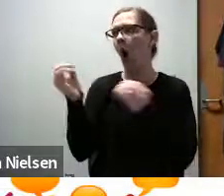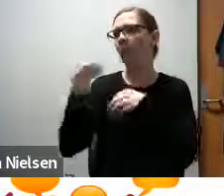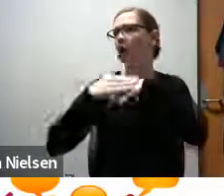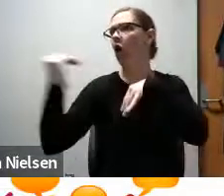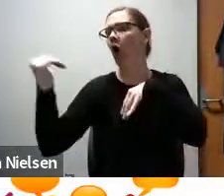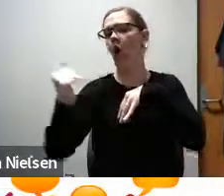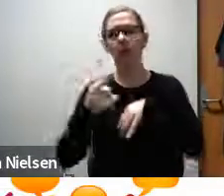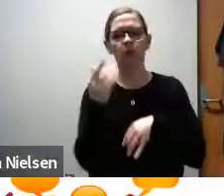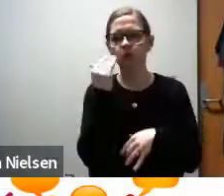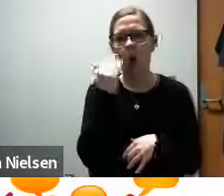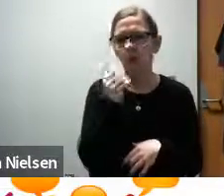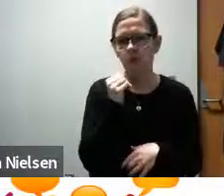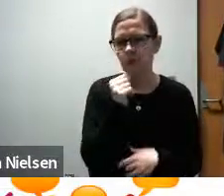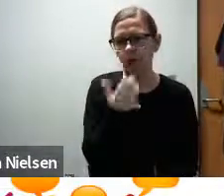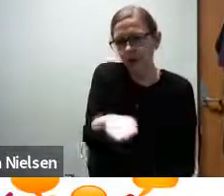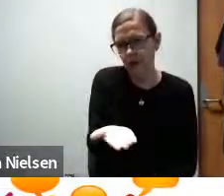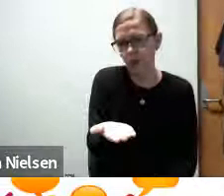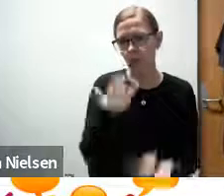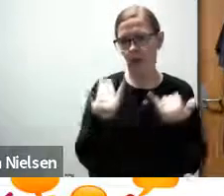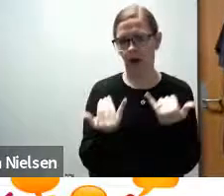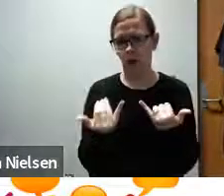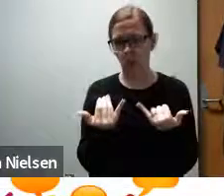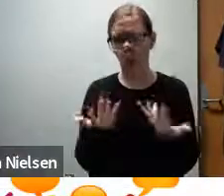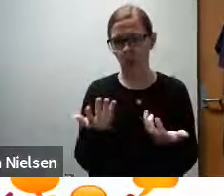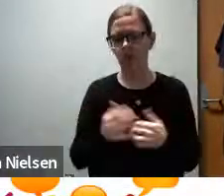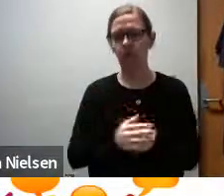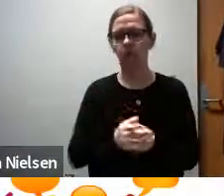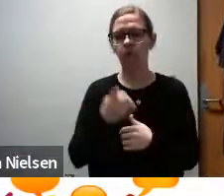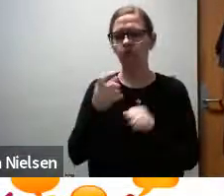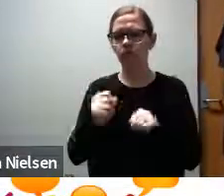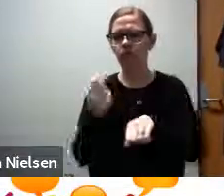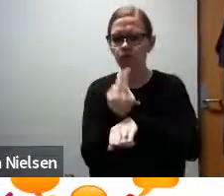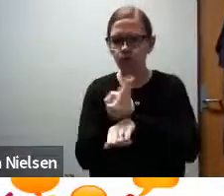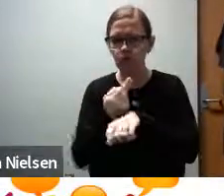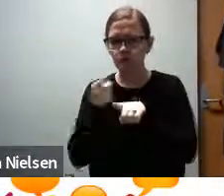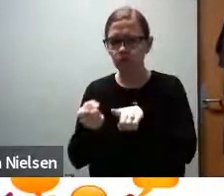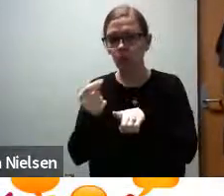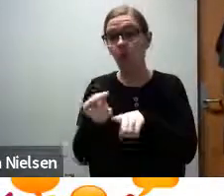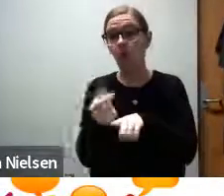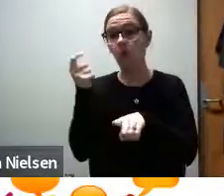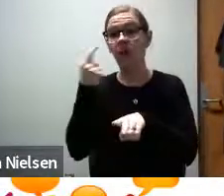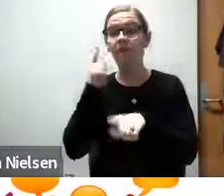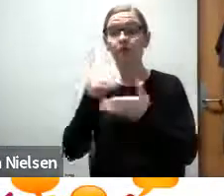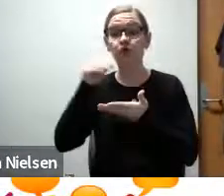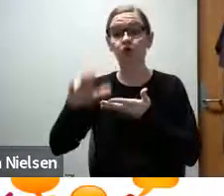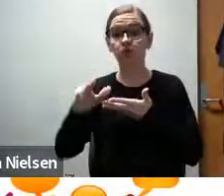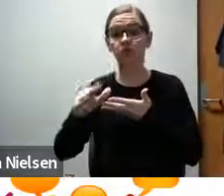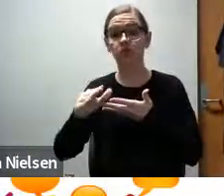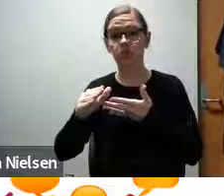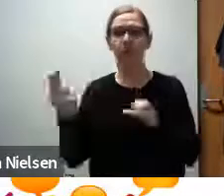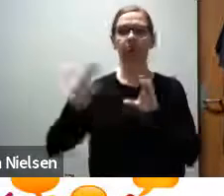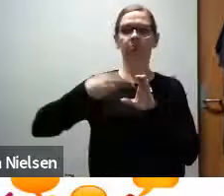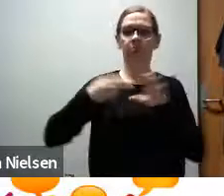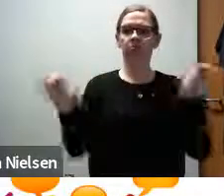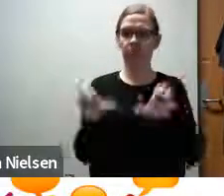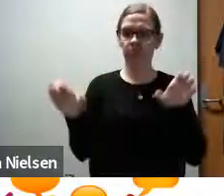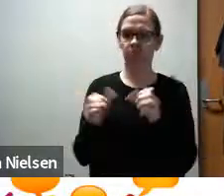So you can use this for a quick assessment to get the students participating with you and it will pop up a little symbol beside their name.